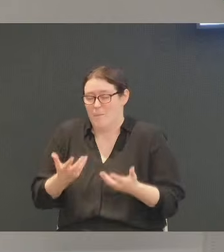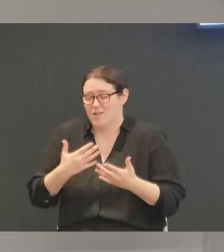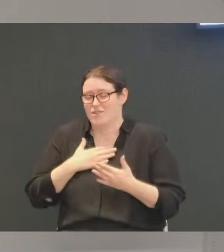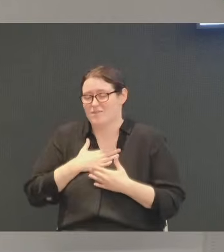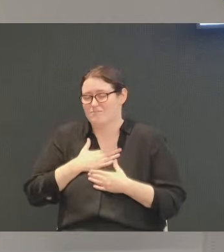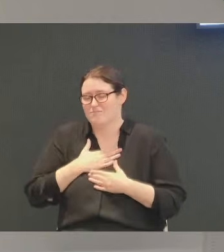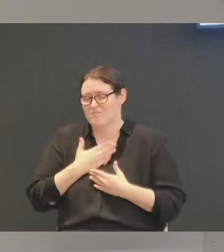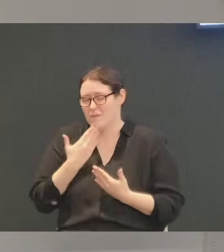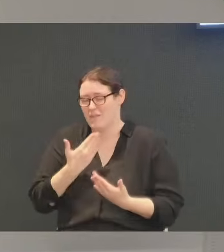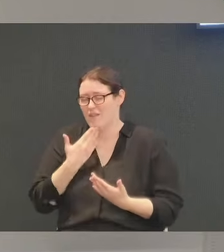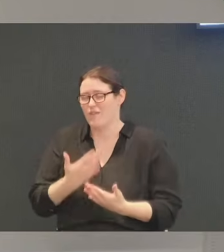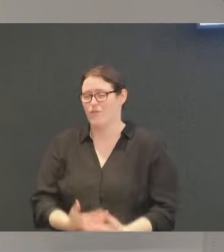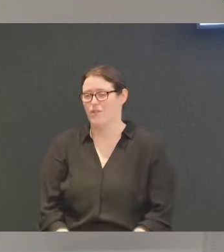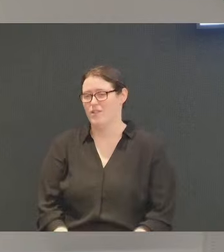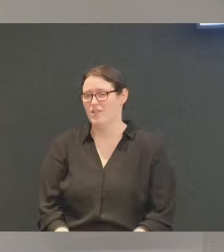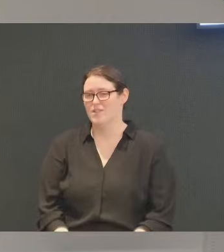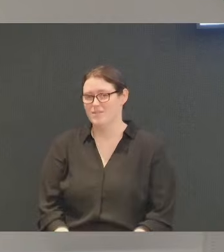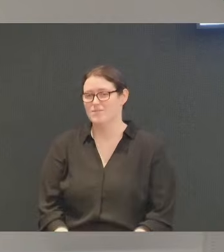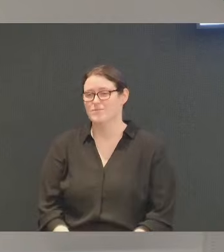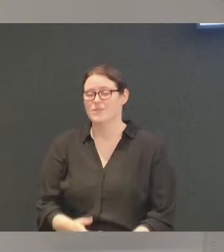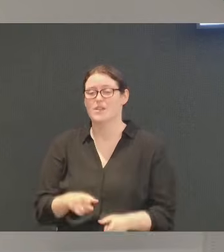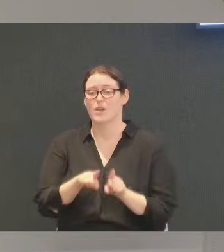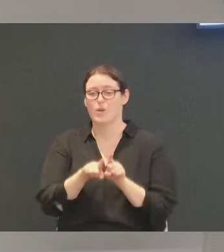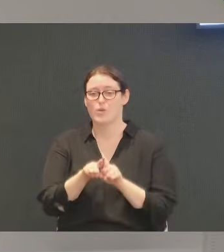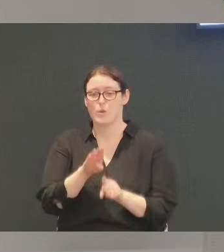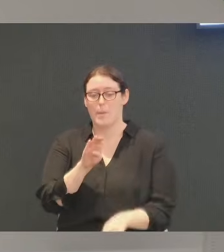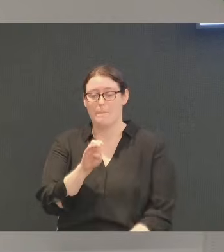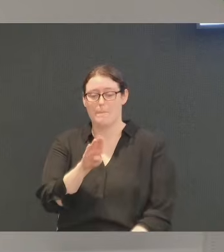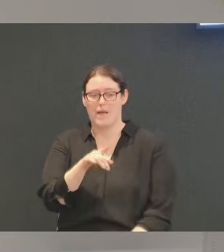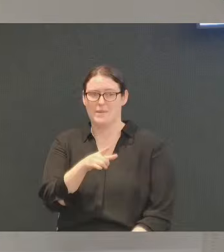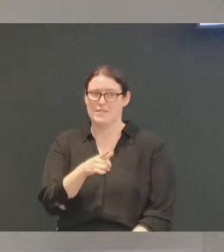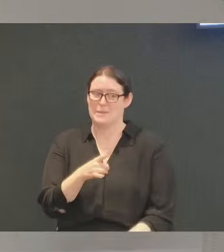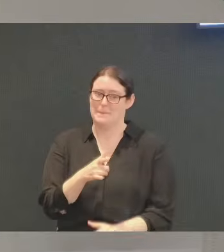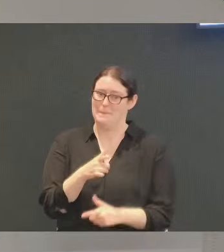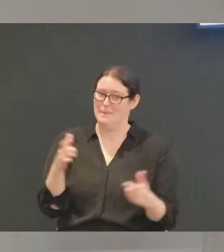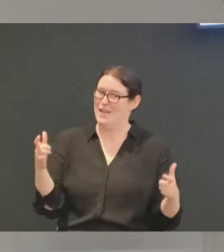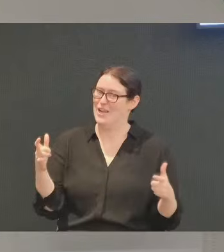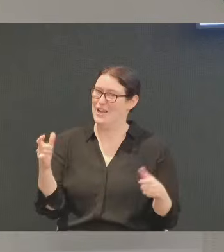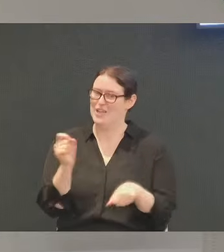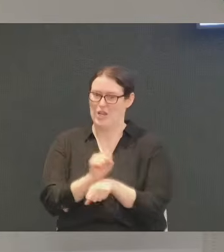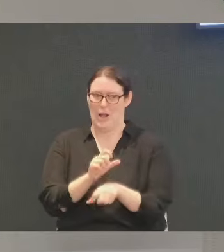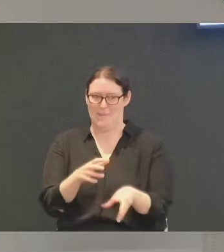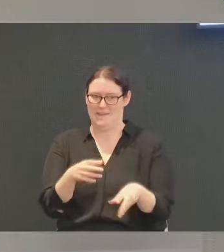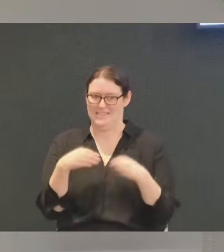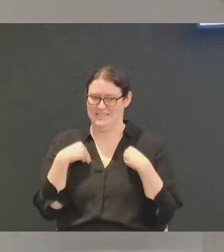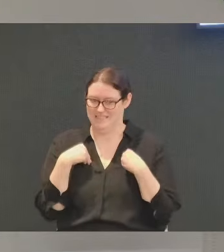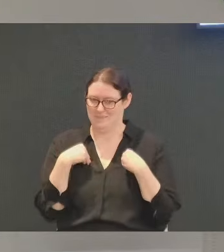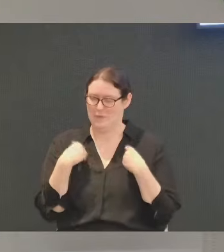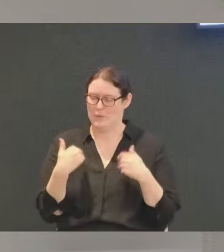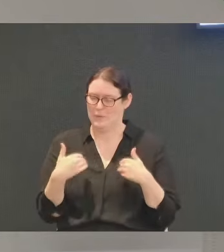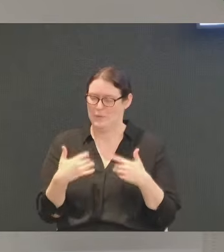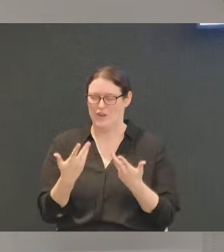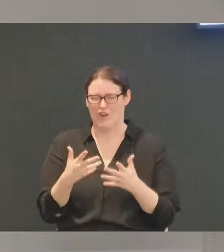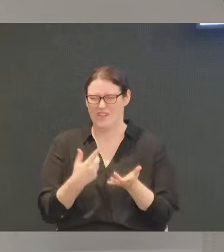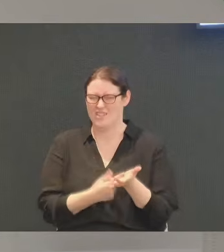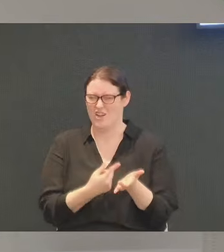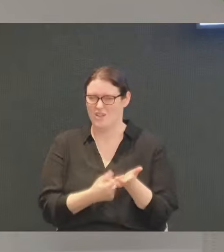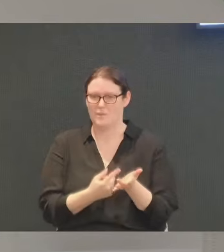Um, and also, uh, Bob has a huge task ahead of him. We already talked about it. Um, and for me,